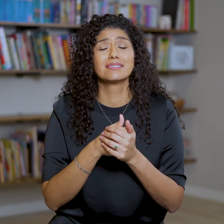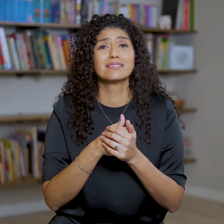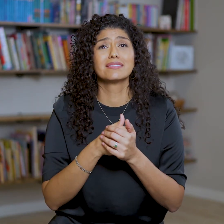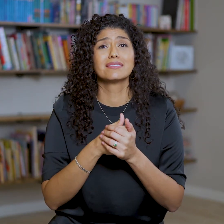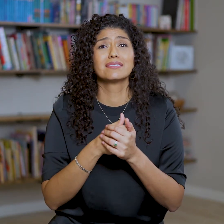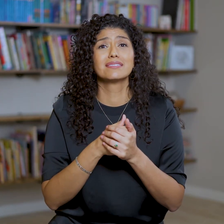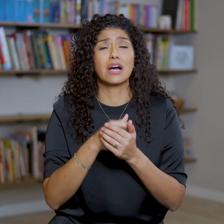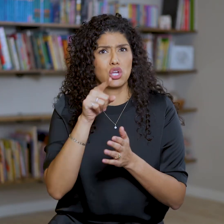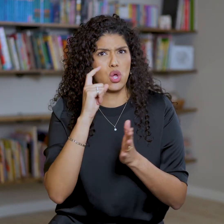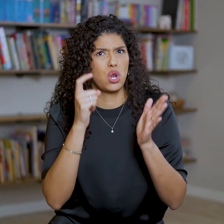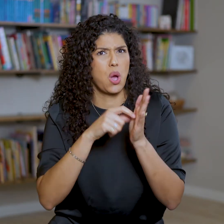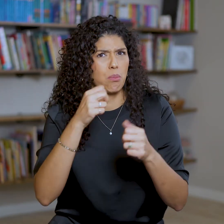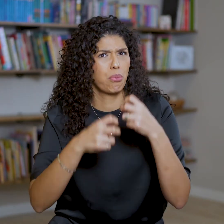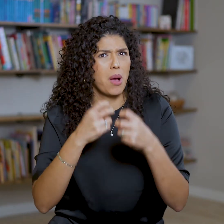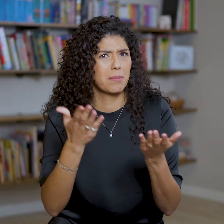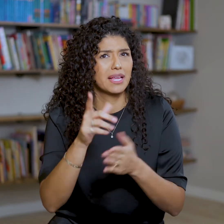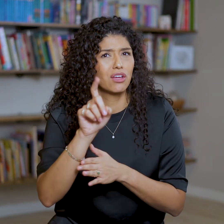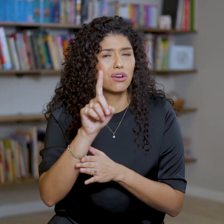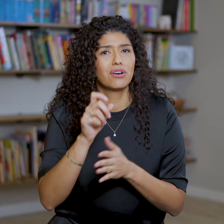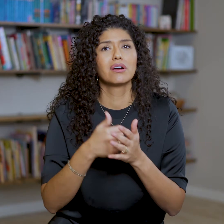Did you notice a problem here?